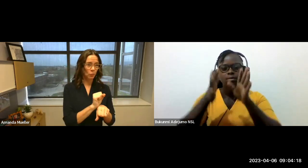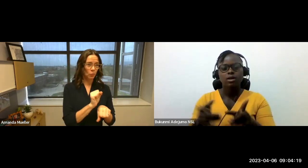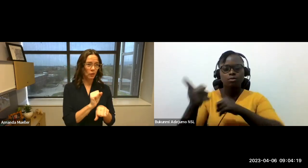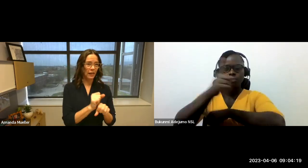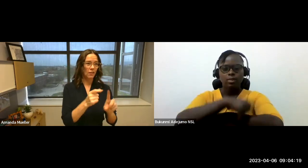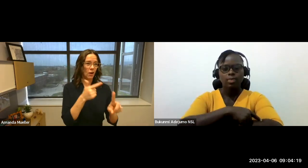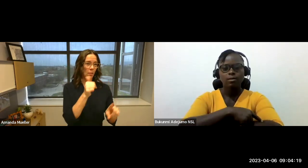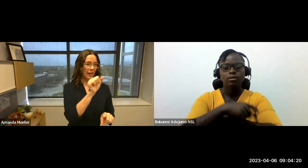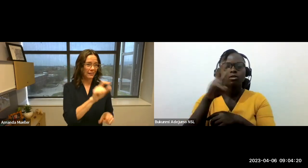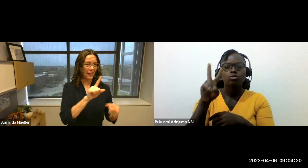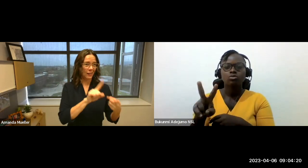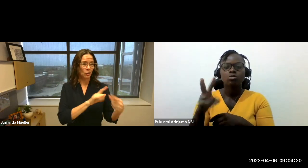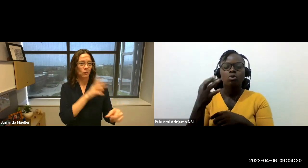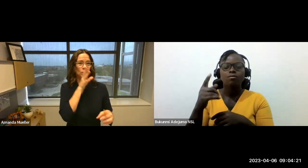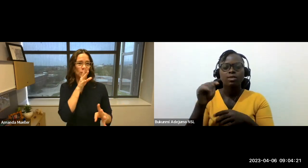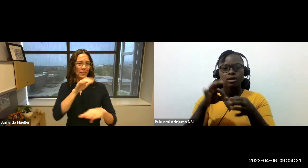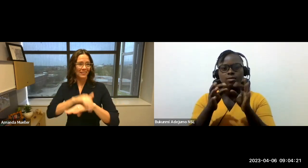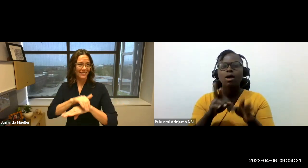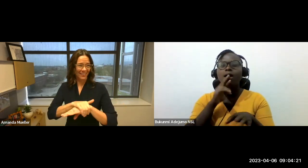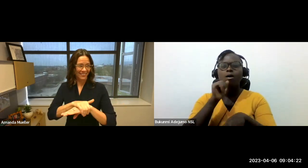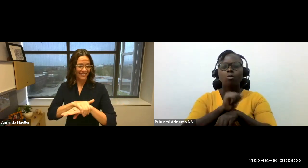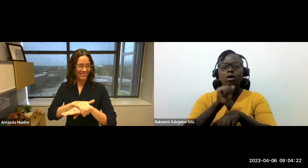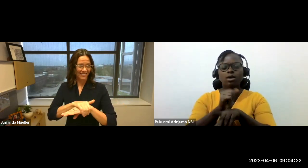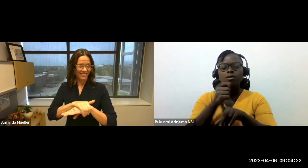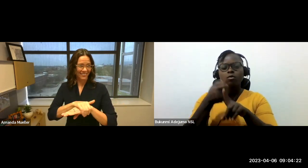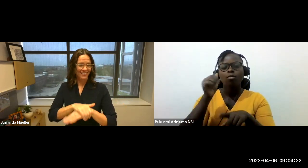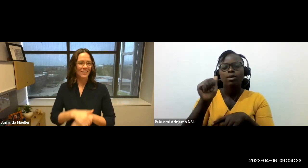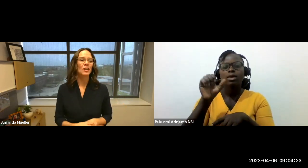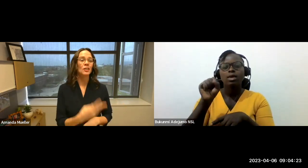2 of the interpreters are working from Asl to spoken English.